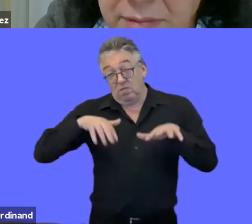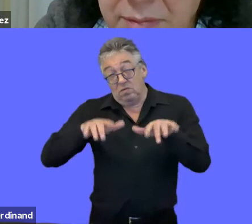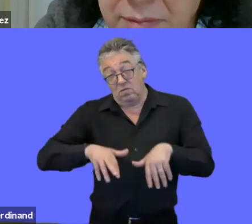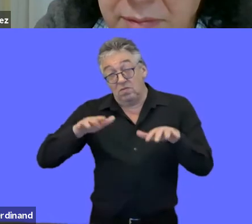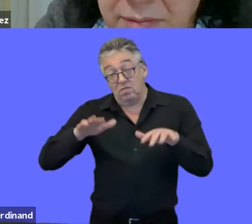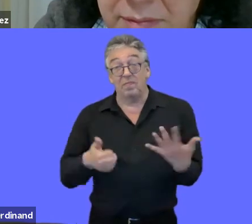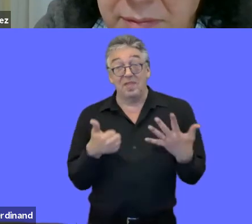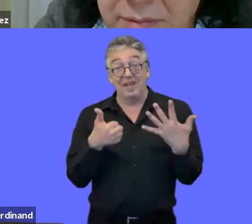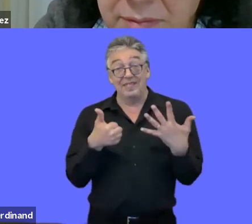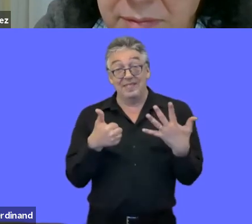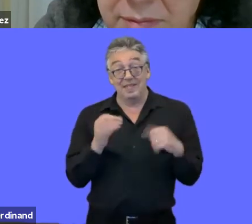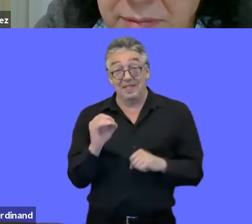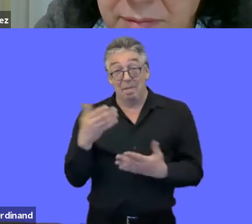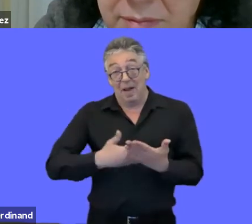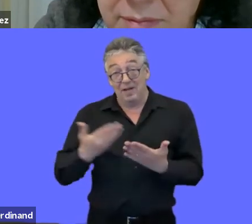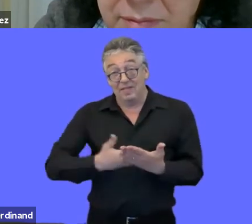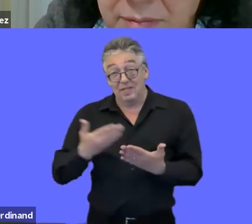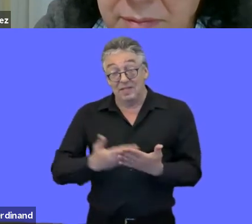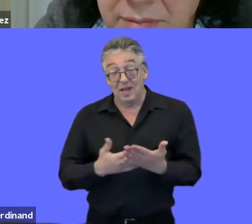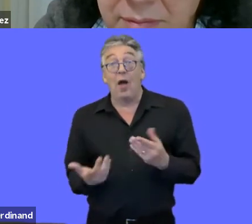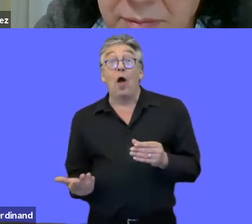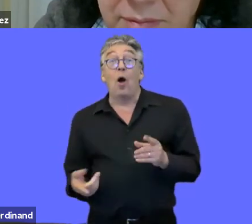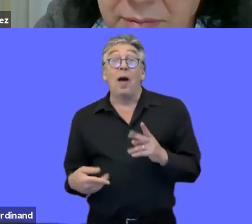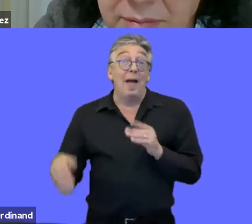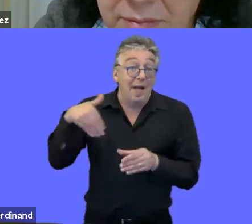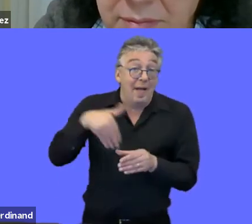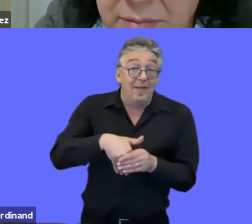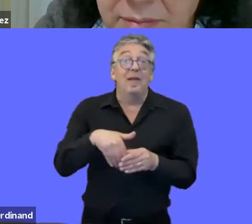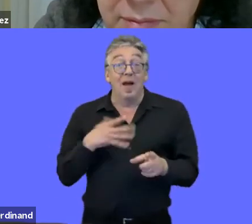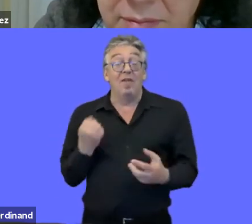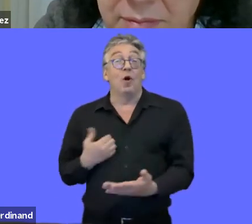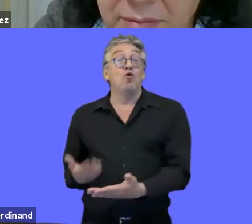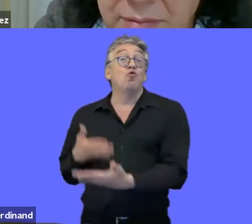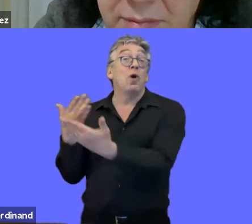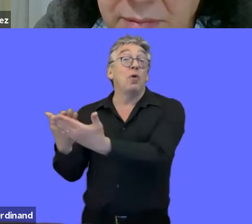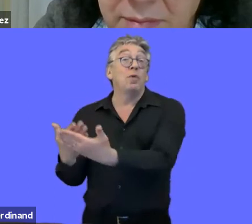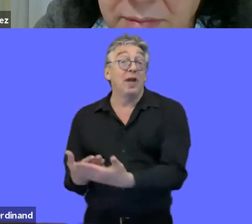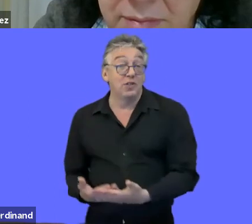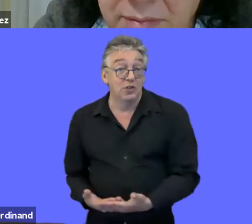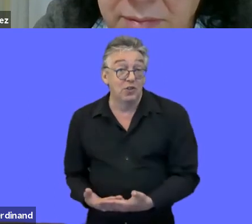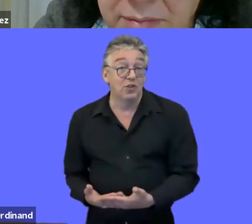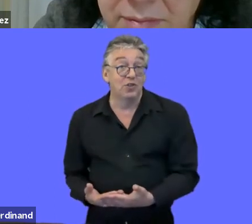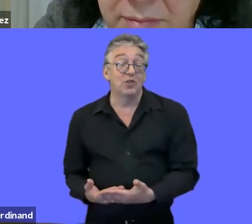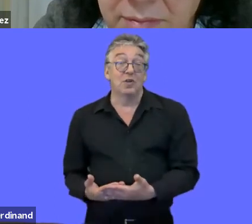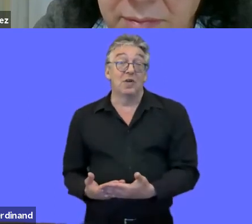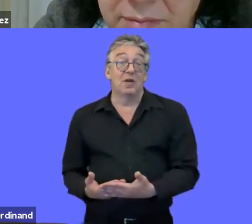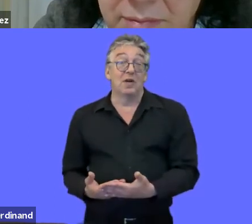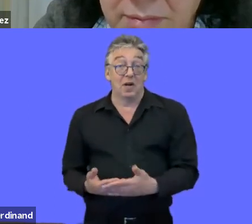and it included recommendations which we put up front at the beginning of the document as well as at the end.